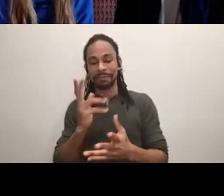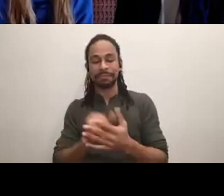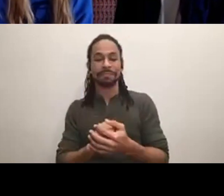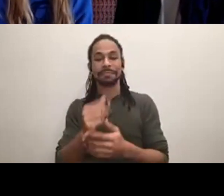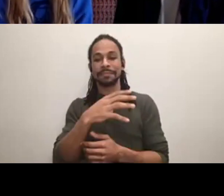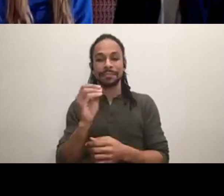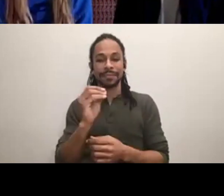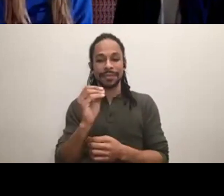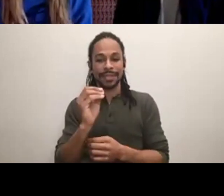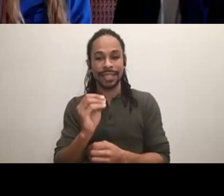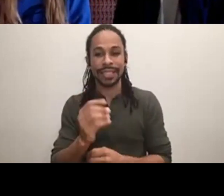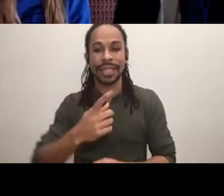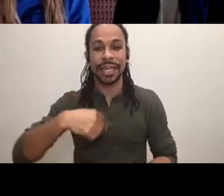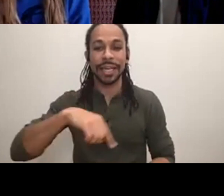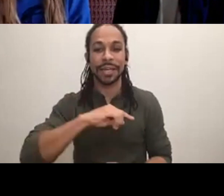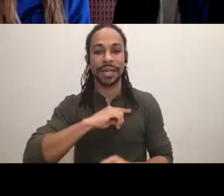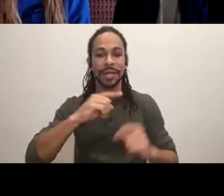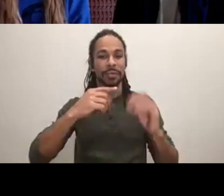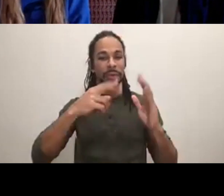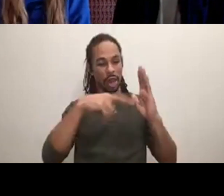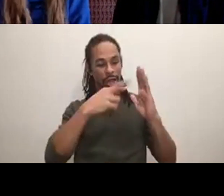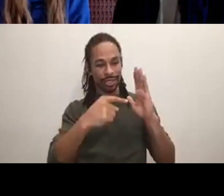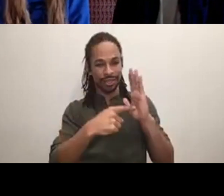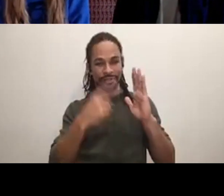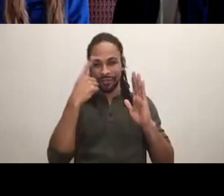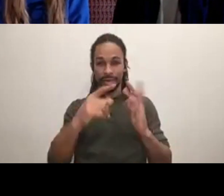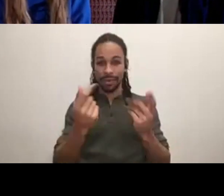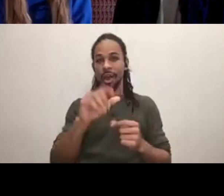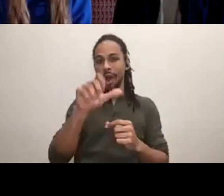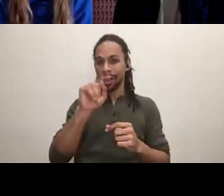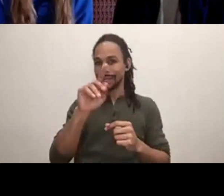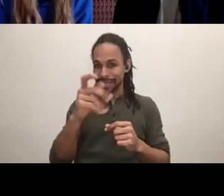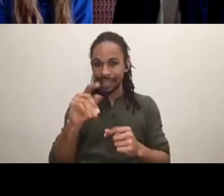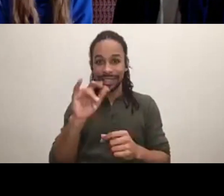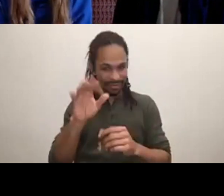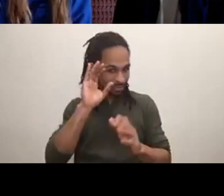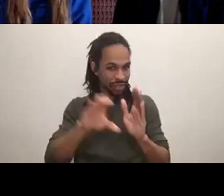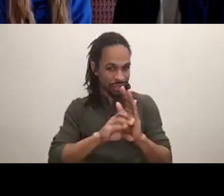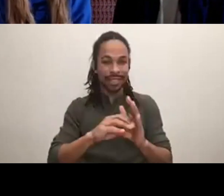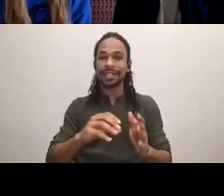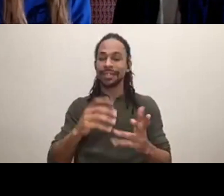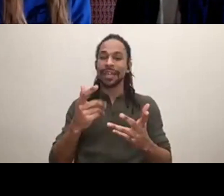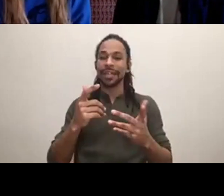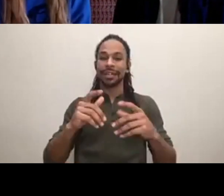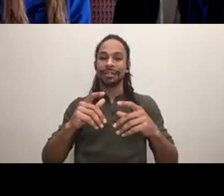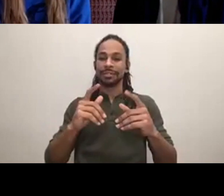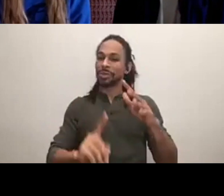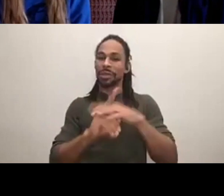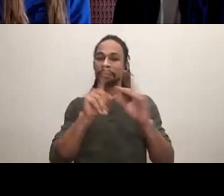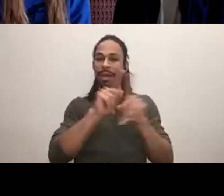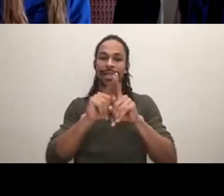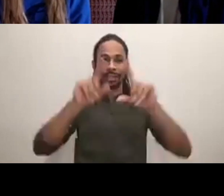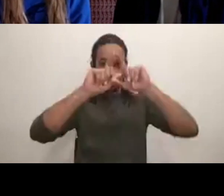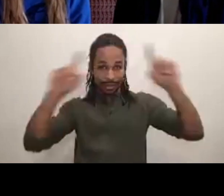I feel like sky and moon ones are also kind of like that alt‑text of those images I'm